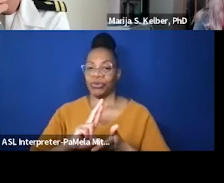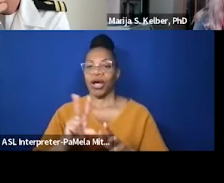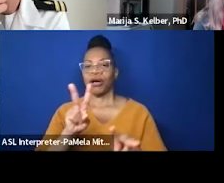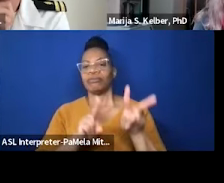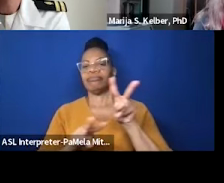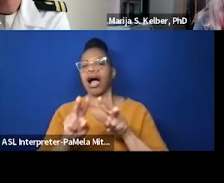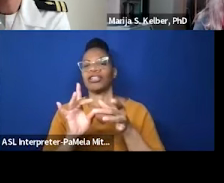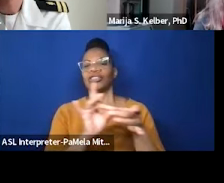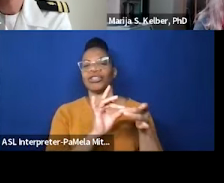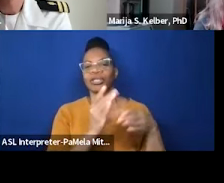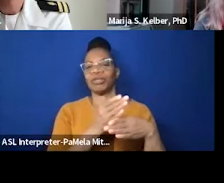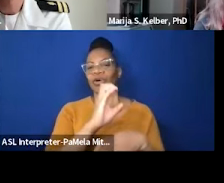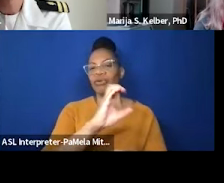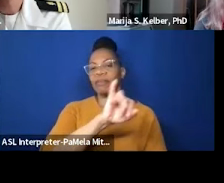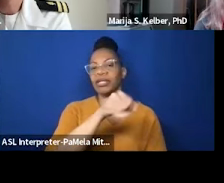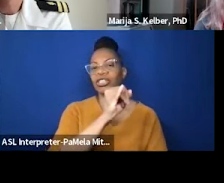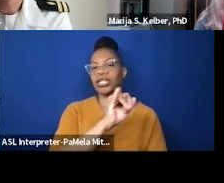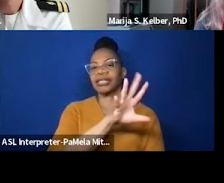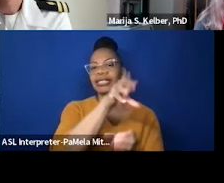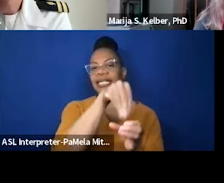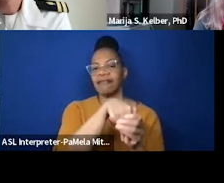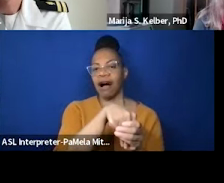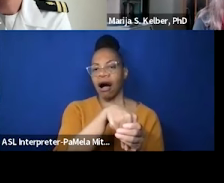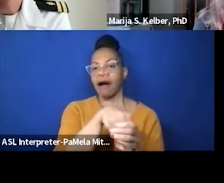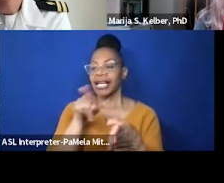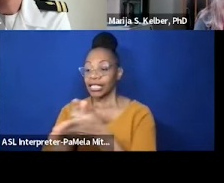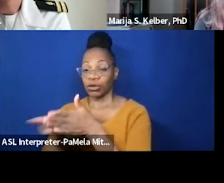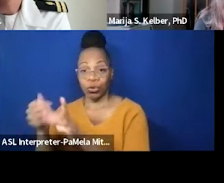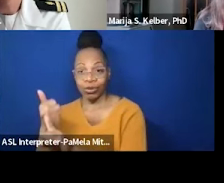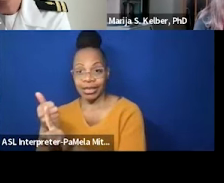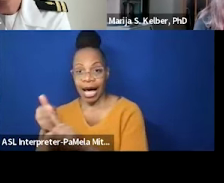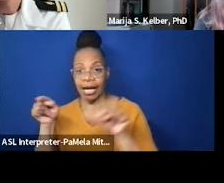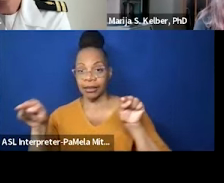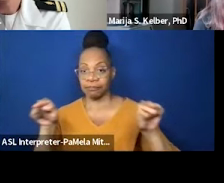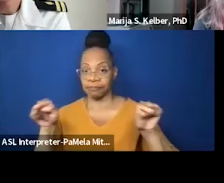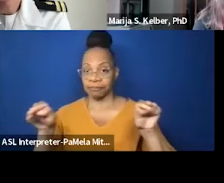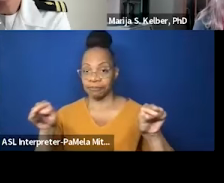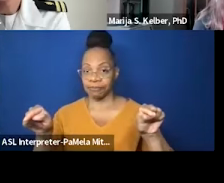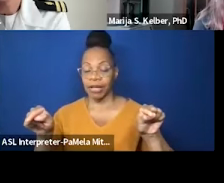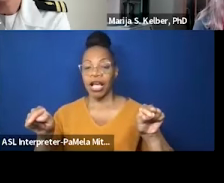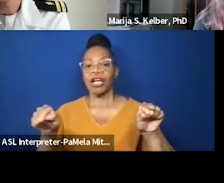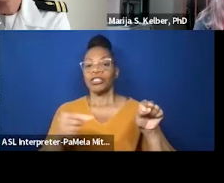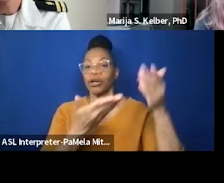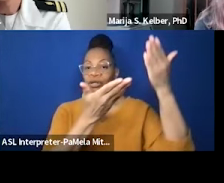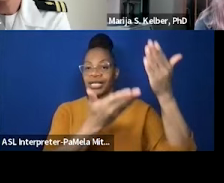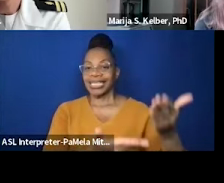between criminal justice involvement and suicide. And these are our eligibility criteria